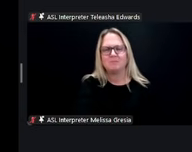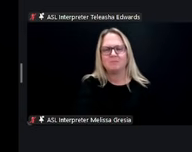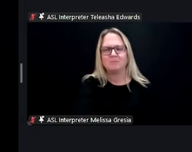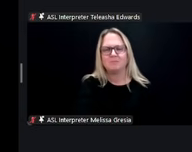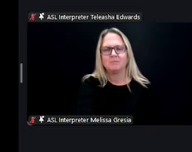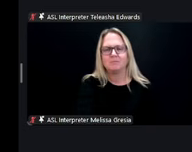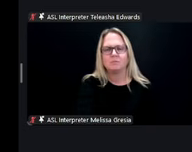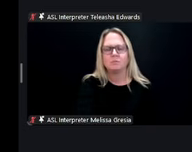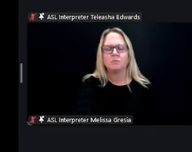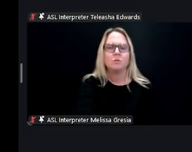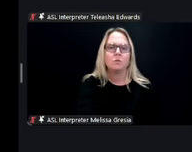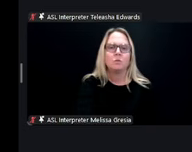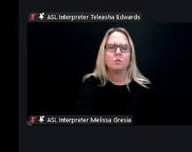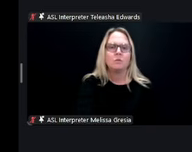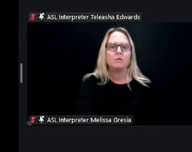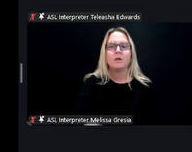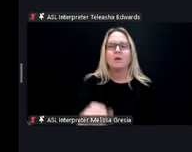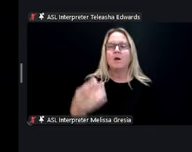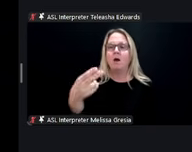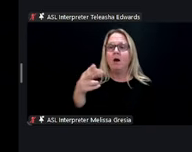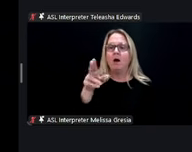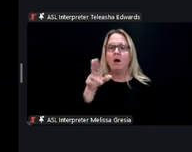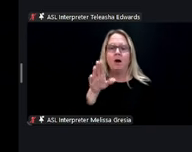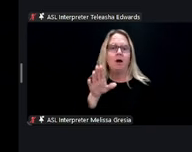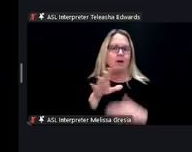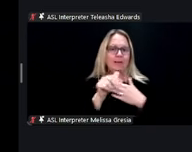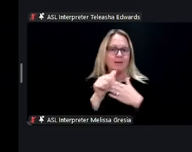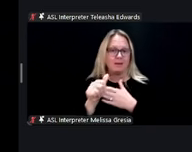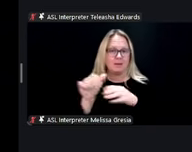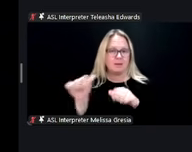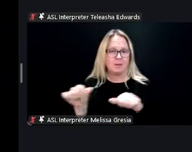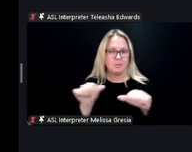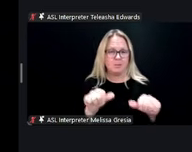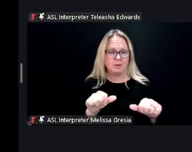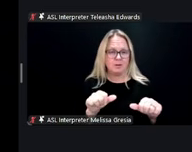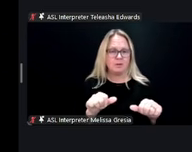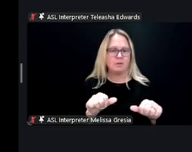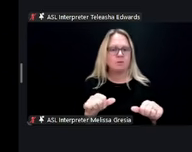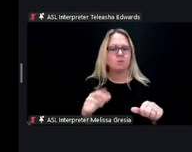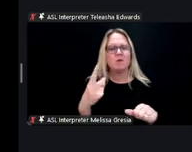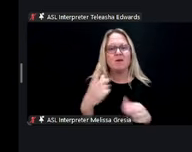So the hub lead capabilities, one of the things that I think is important and you will